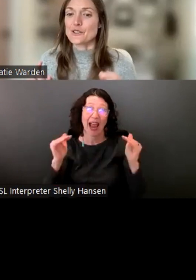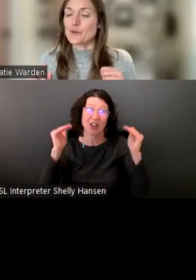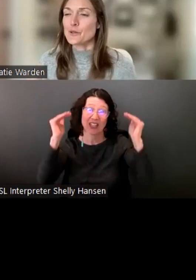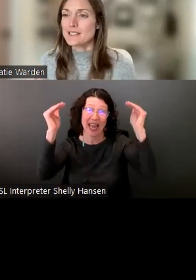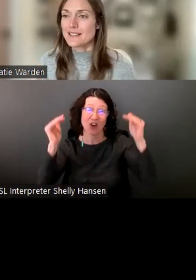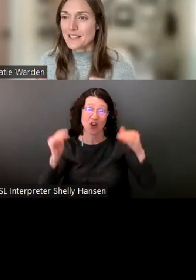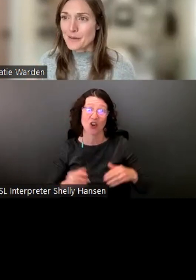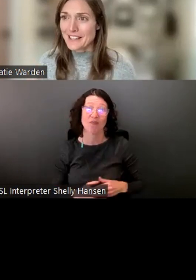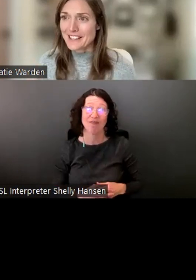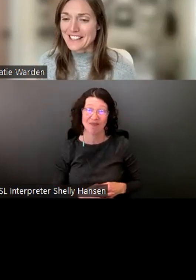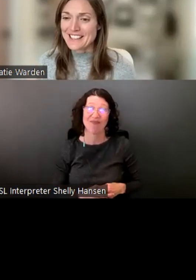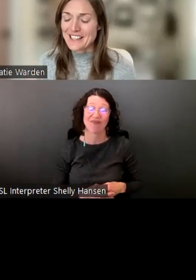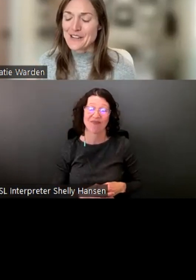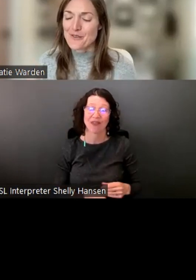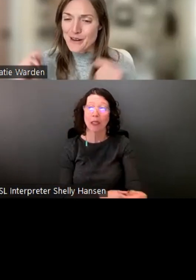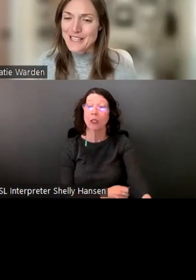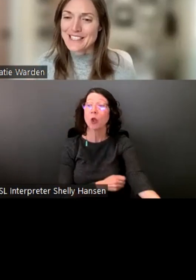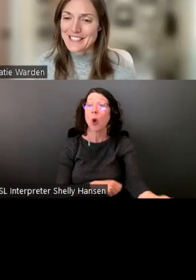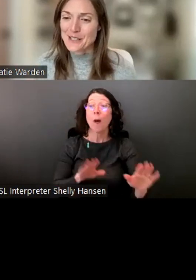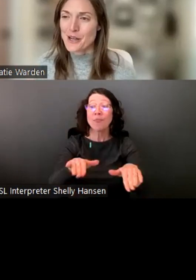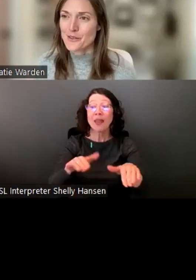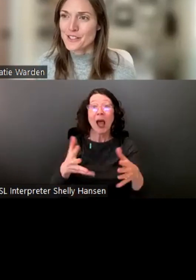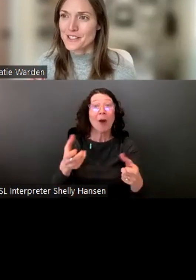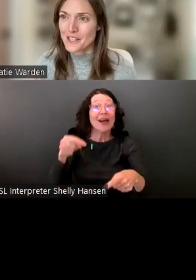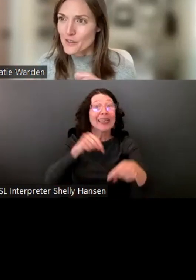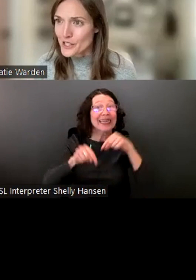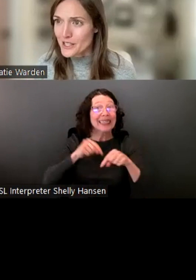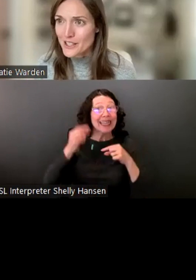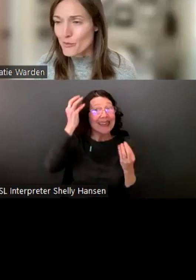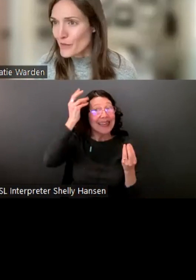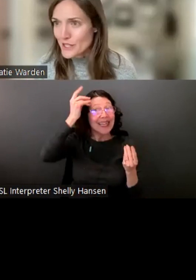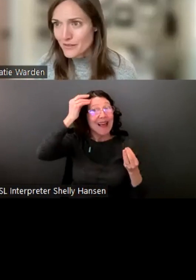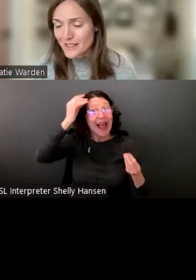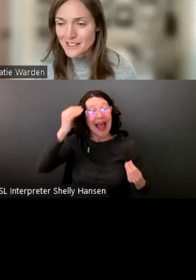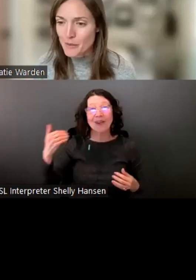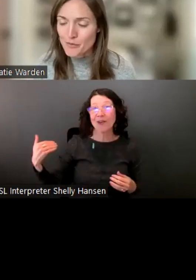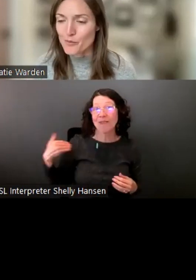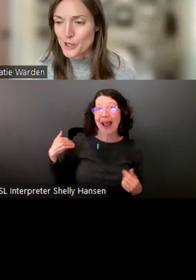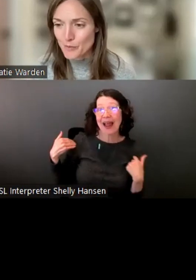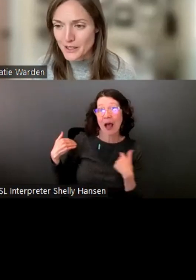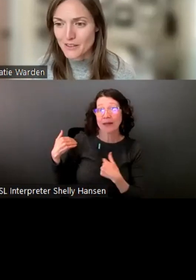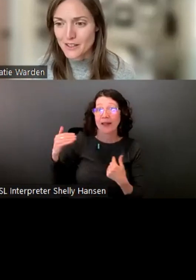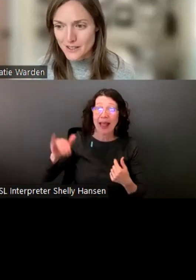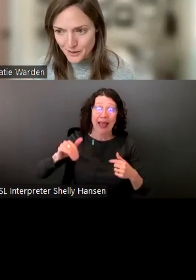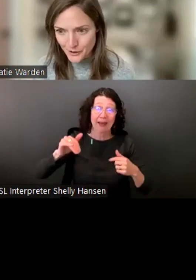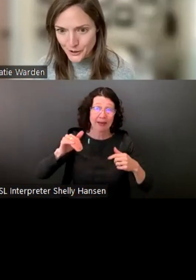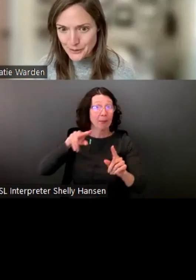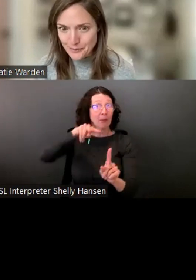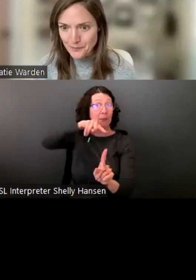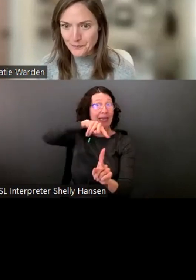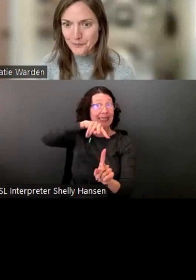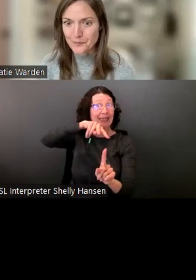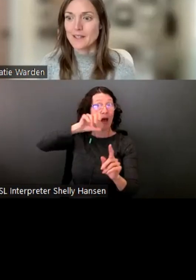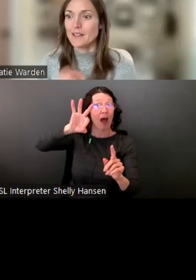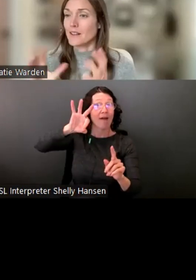So I want us to think back again and remind us about this diversity or misfit type of perspective on disability,